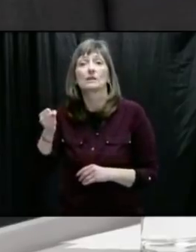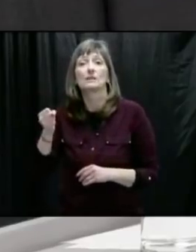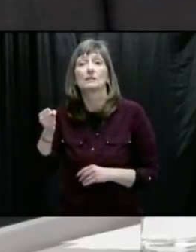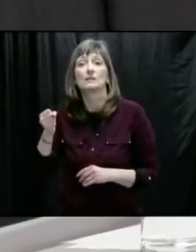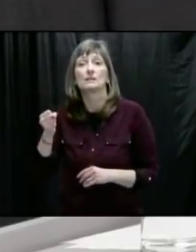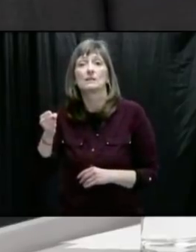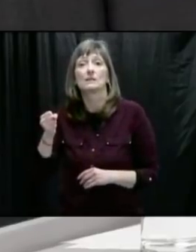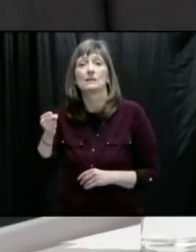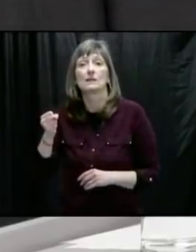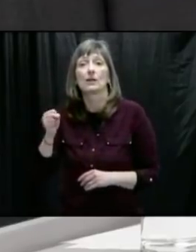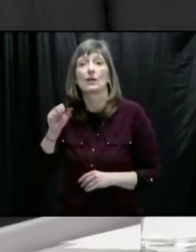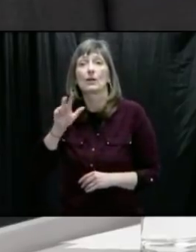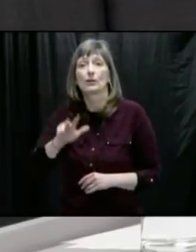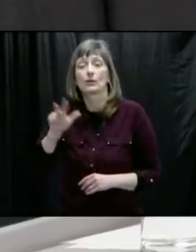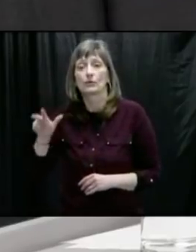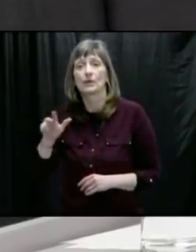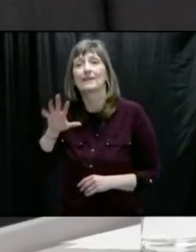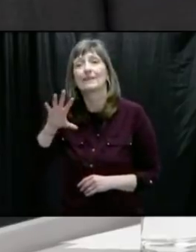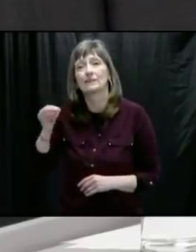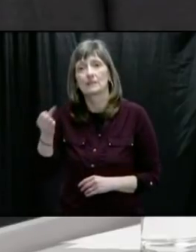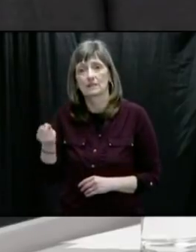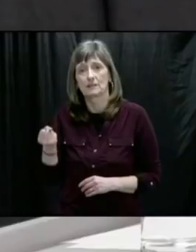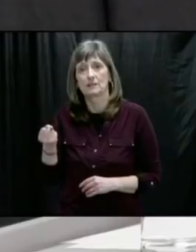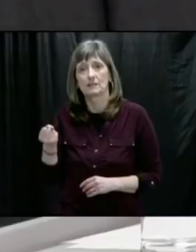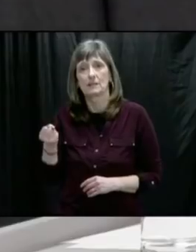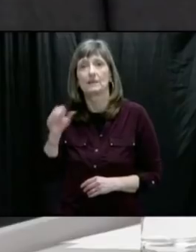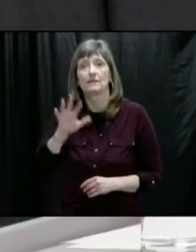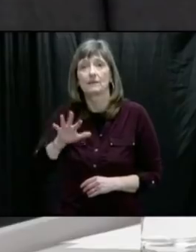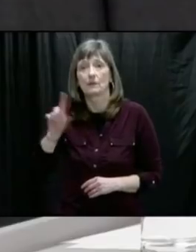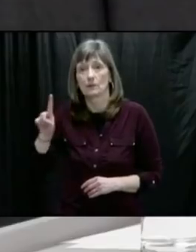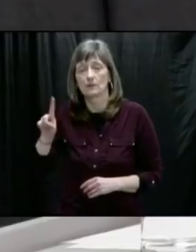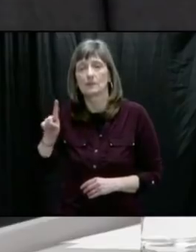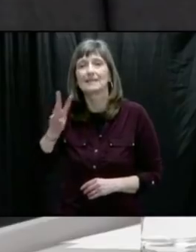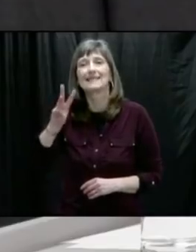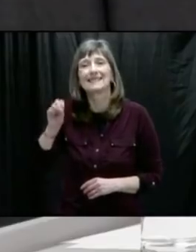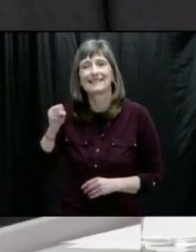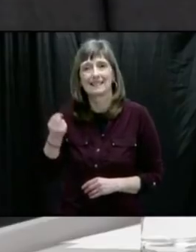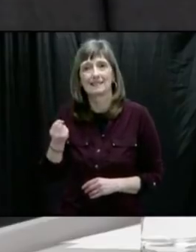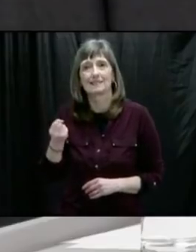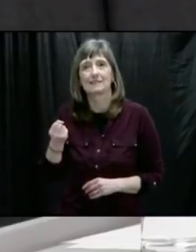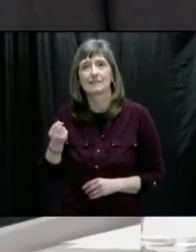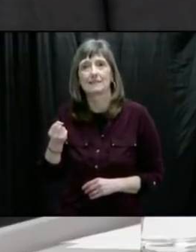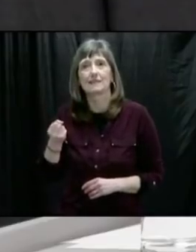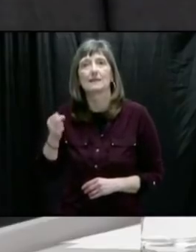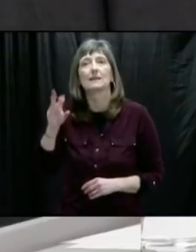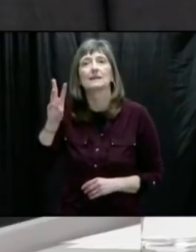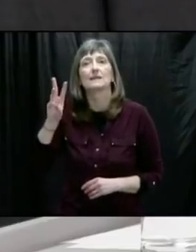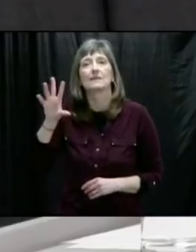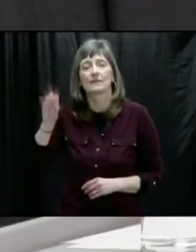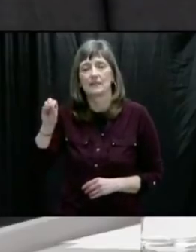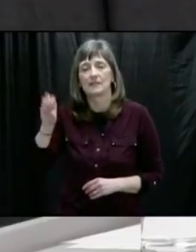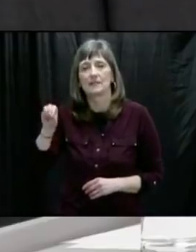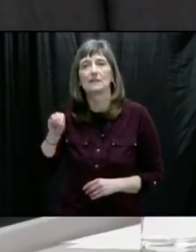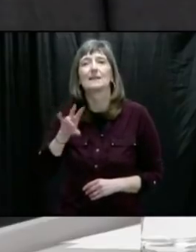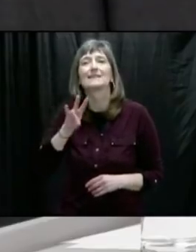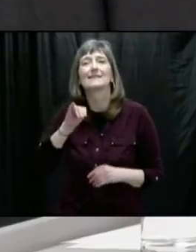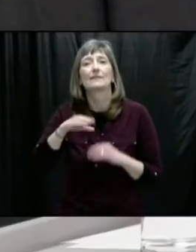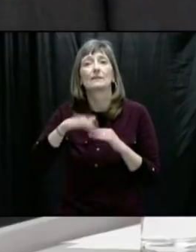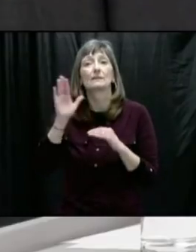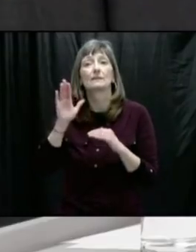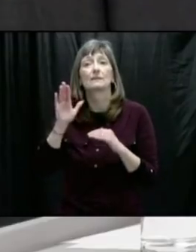33 BETWEEN 40-49, 51-59, 50